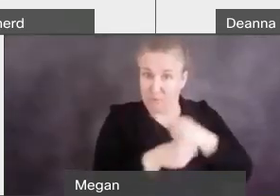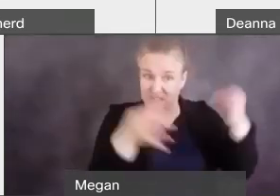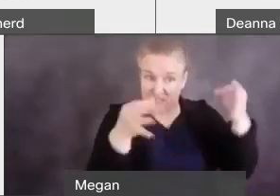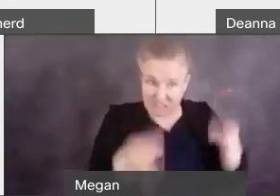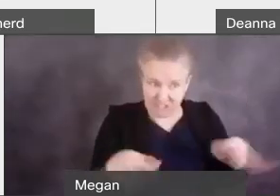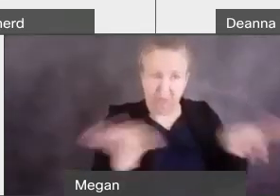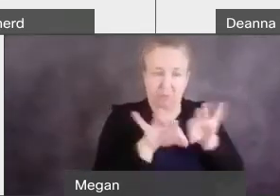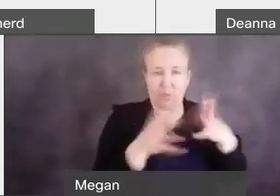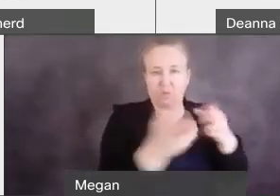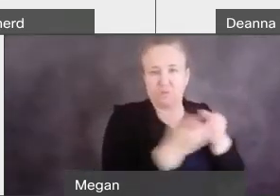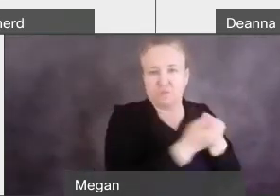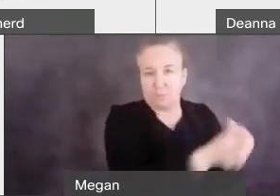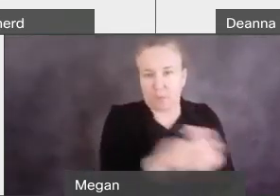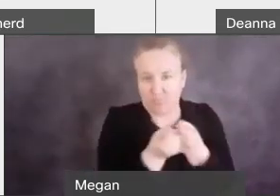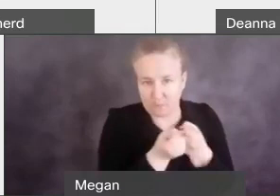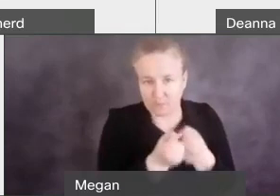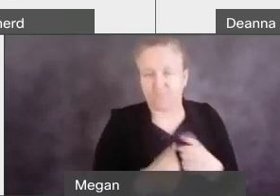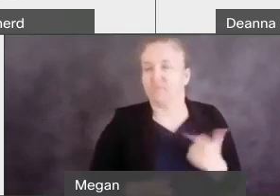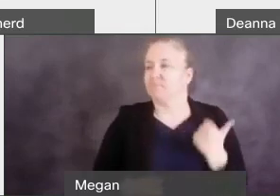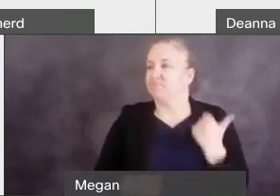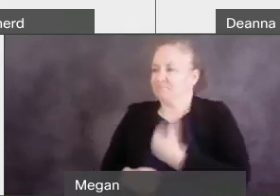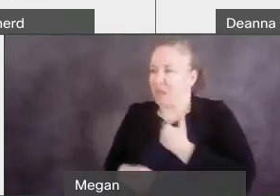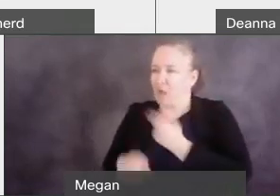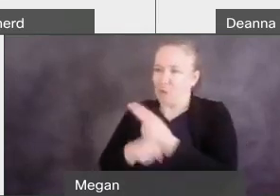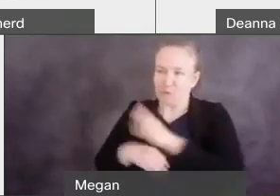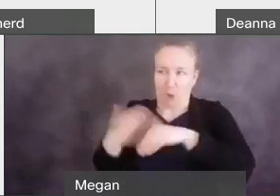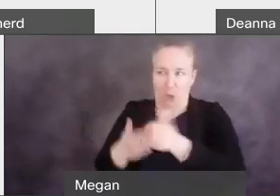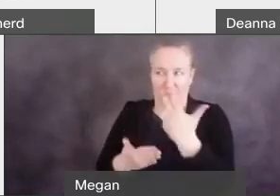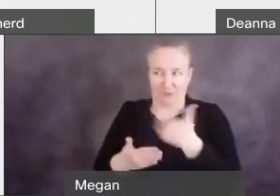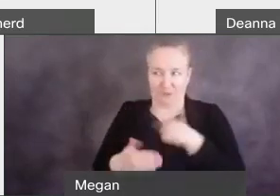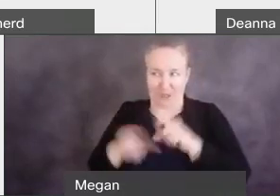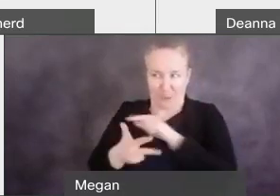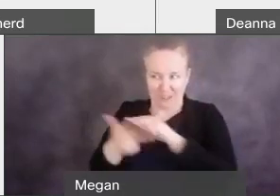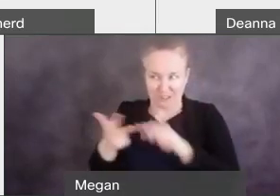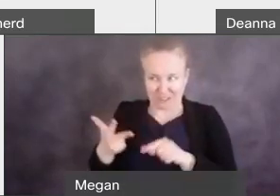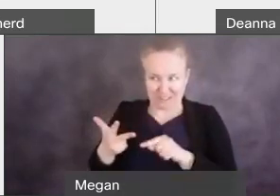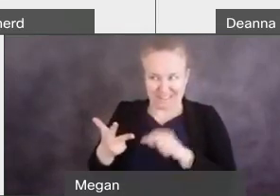[Reporter] And I apologize for using all three of my questions unlike my predecessors but